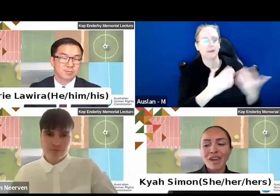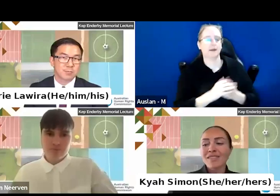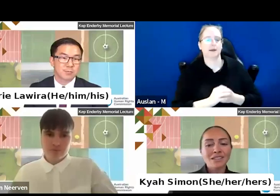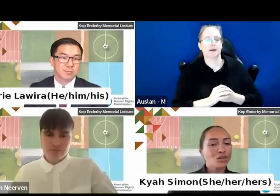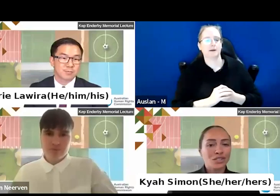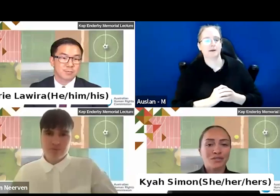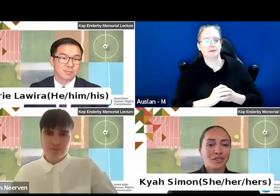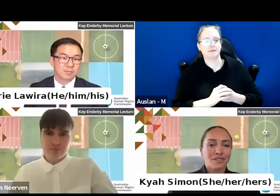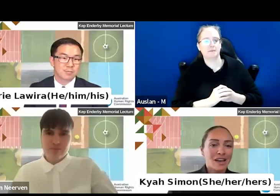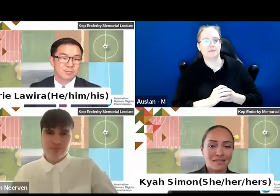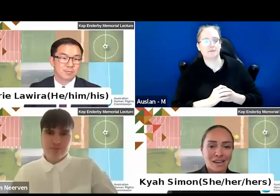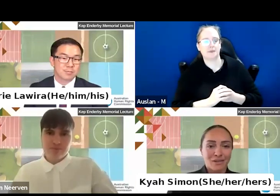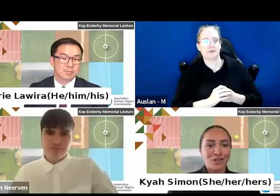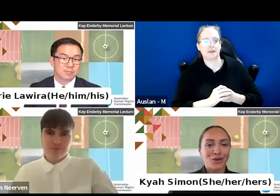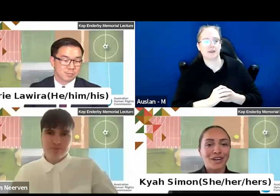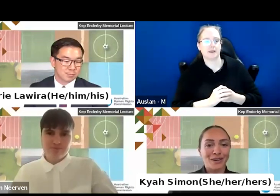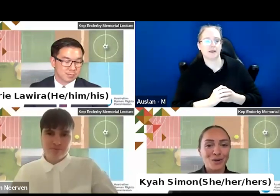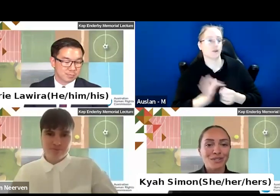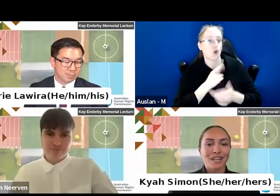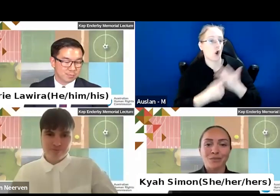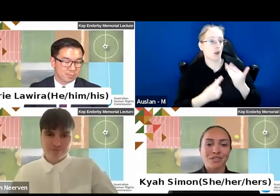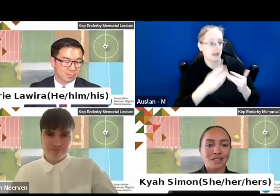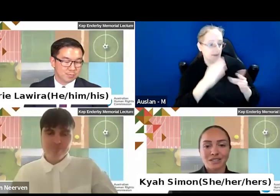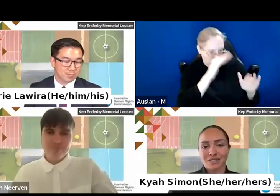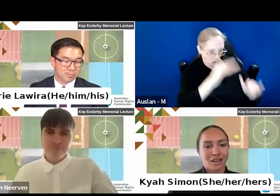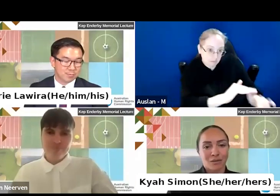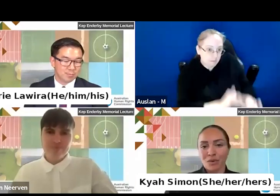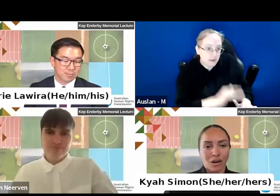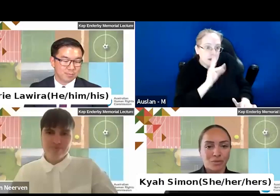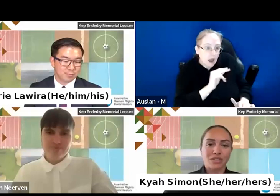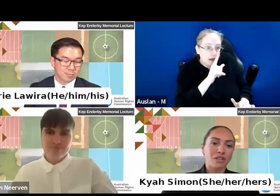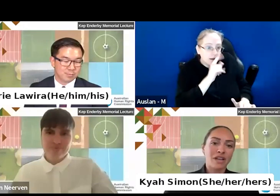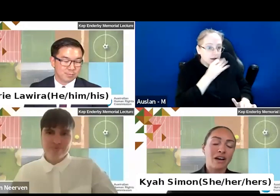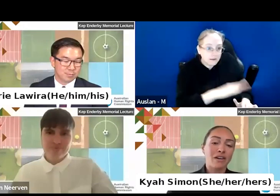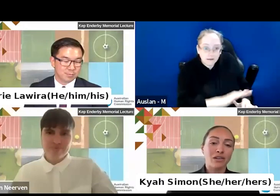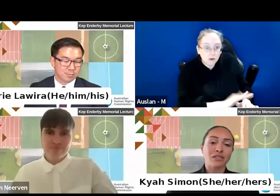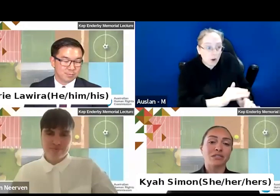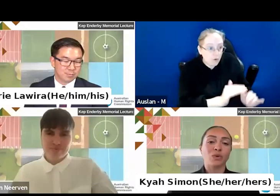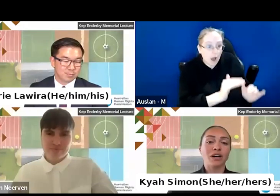And that's not just for our young whippersnappers. That's up until our elders as well.